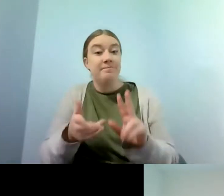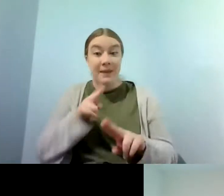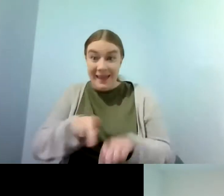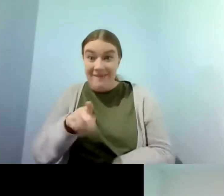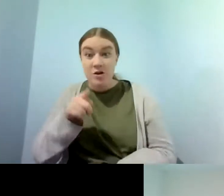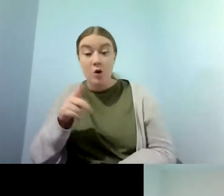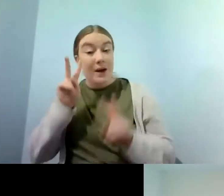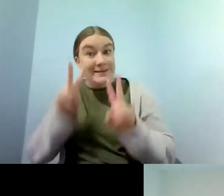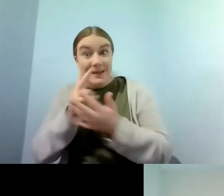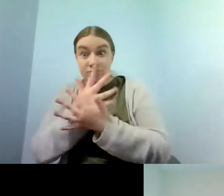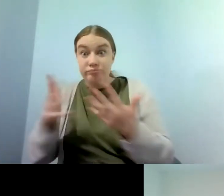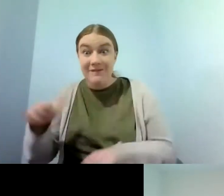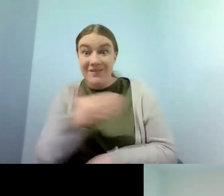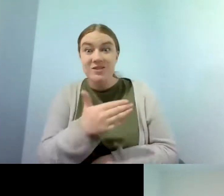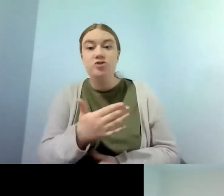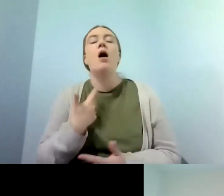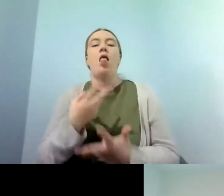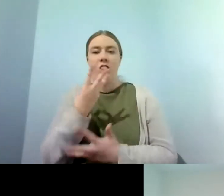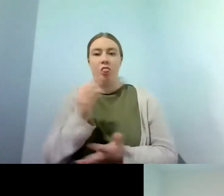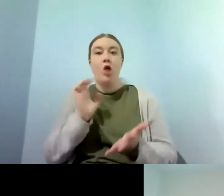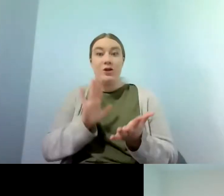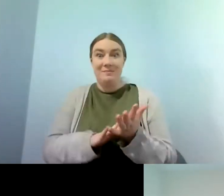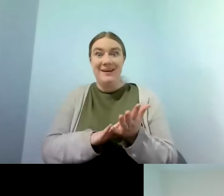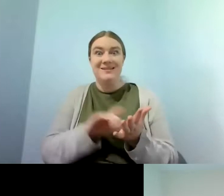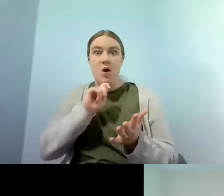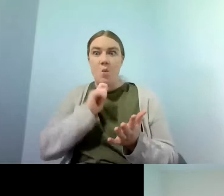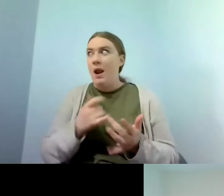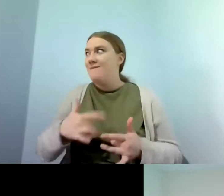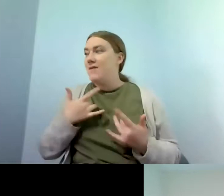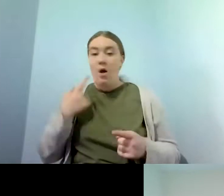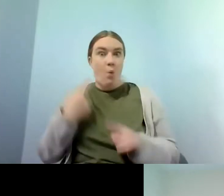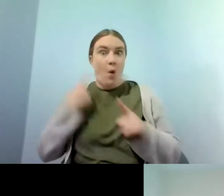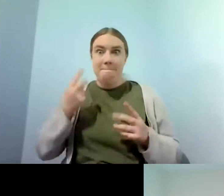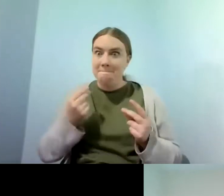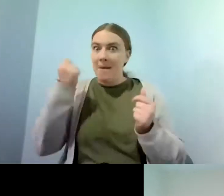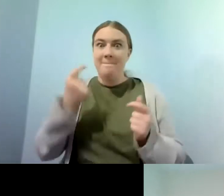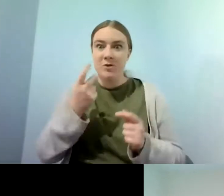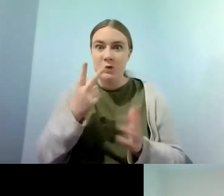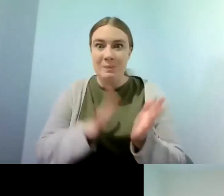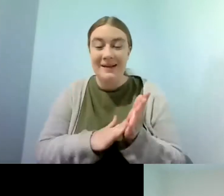fish half an hour will feel like two minutes but if you don't see a fish half an hour might